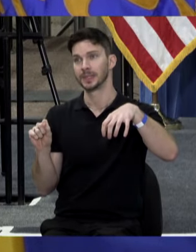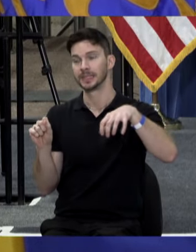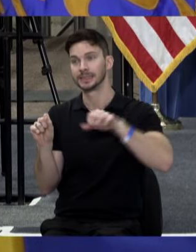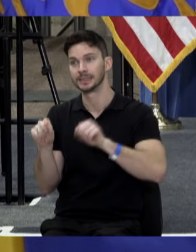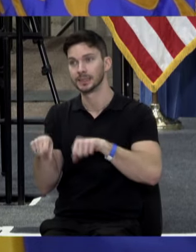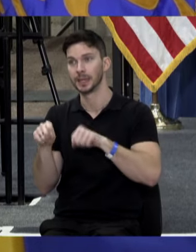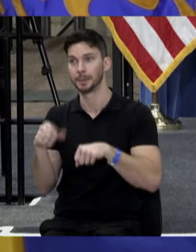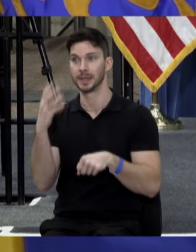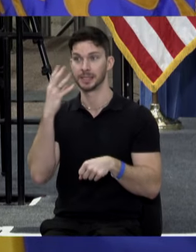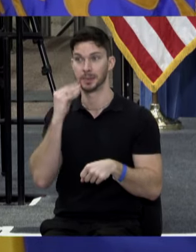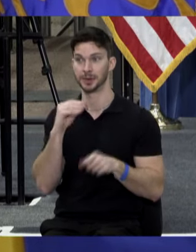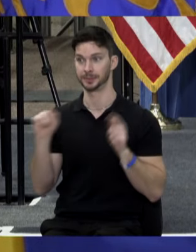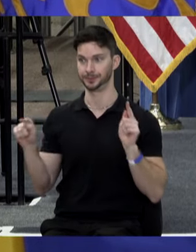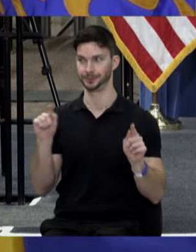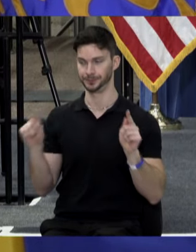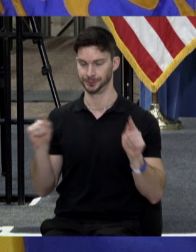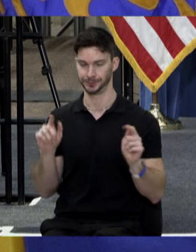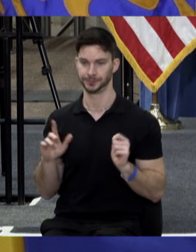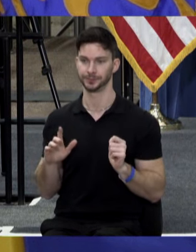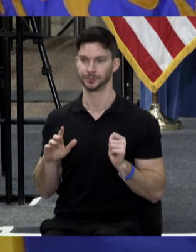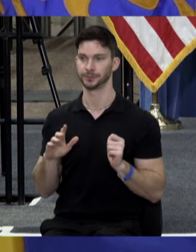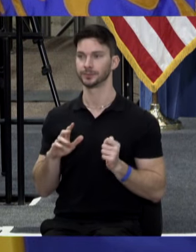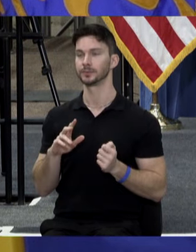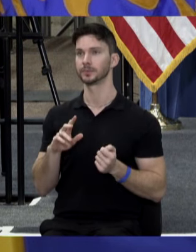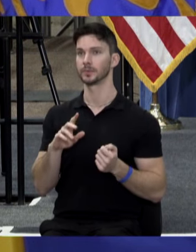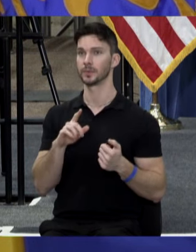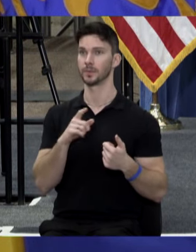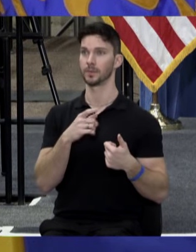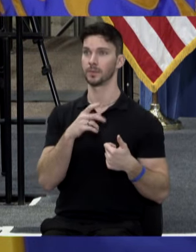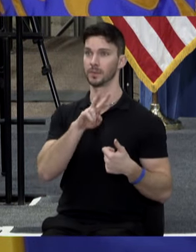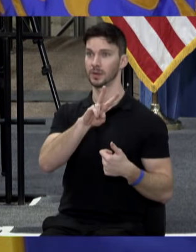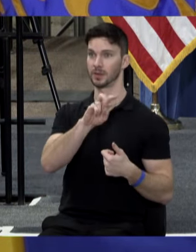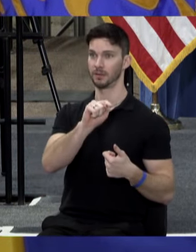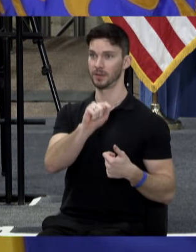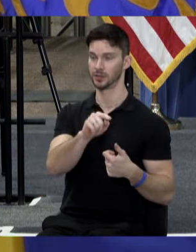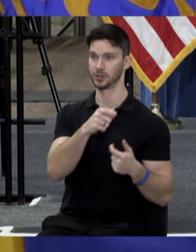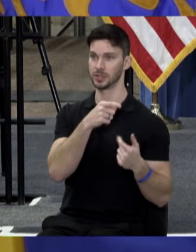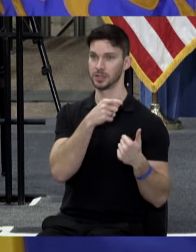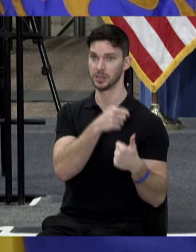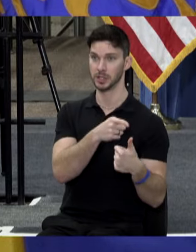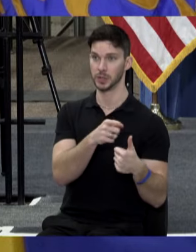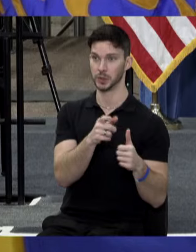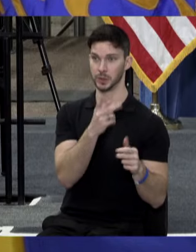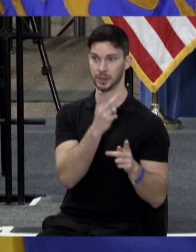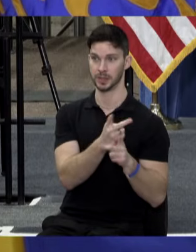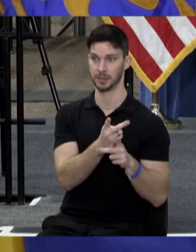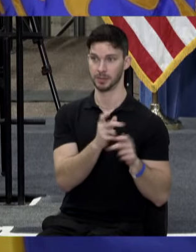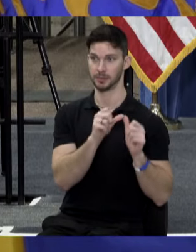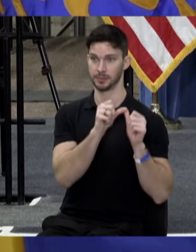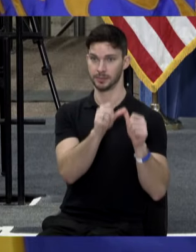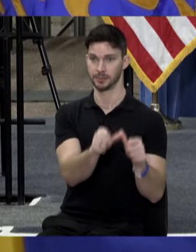you have to have that veteran where you have to take care of them day and night,